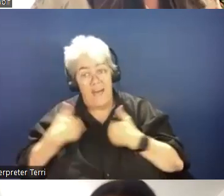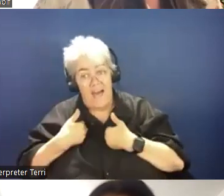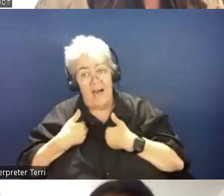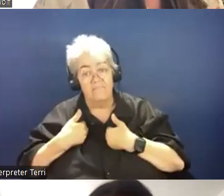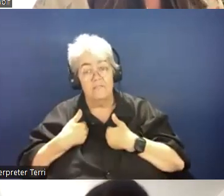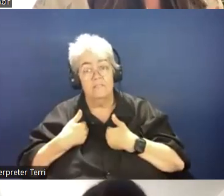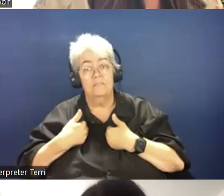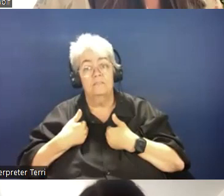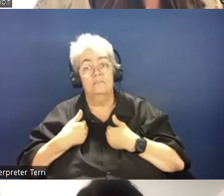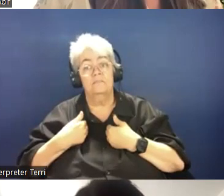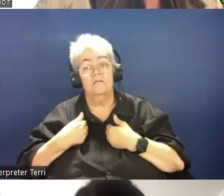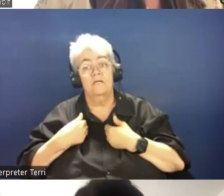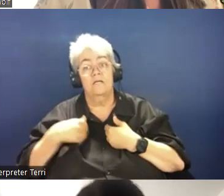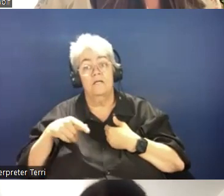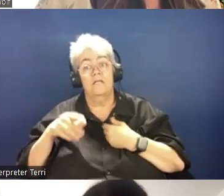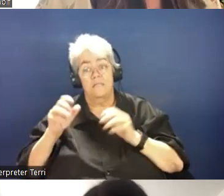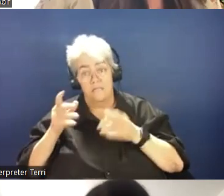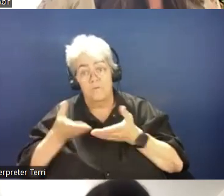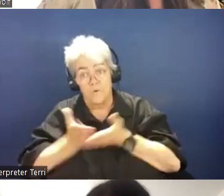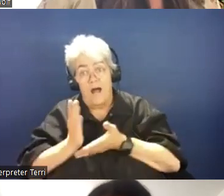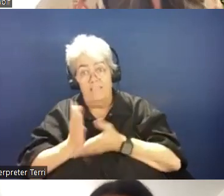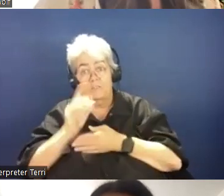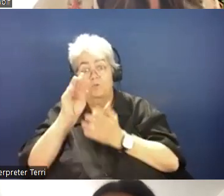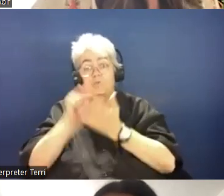to be able to petition for family time.